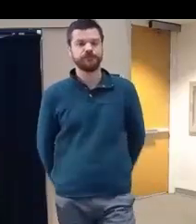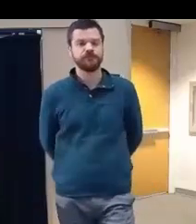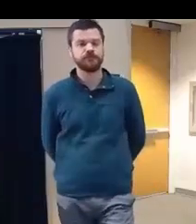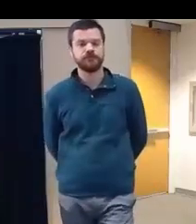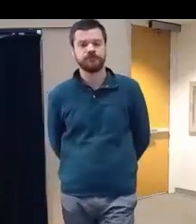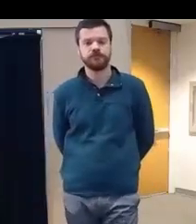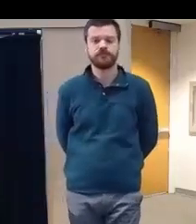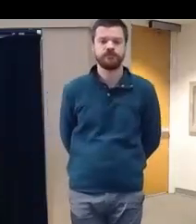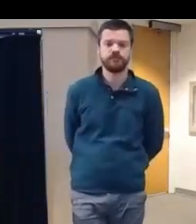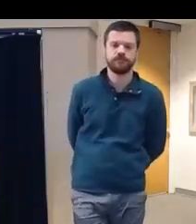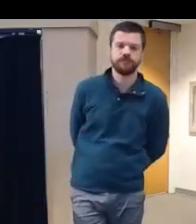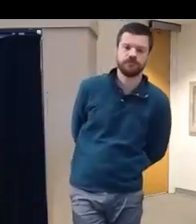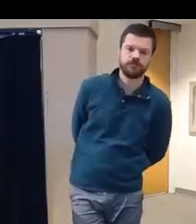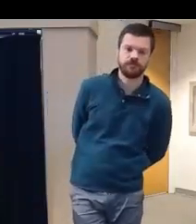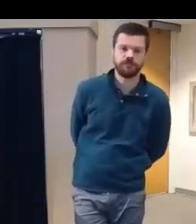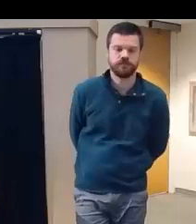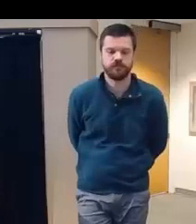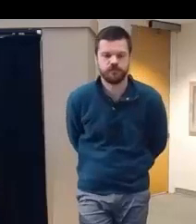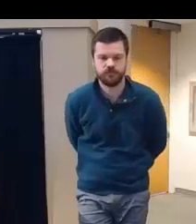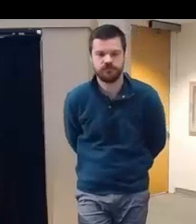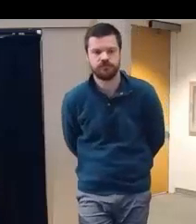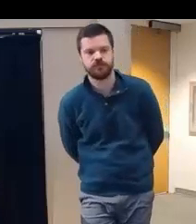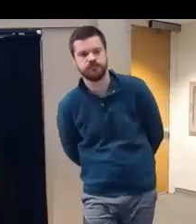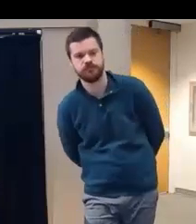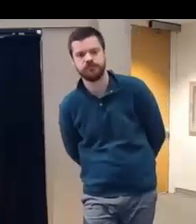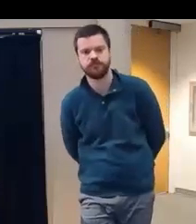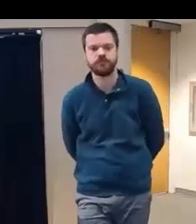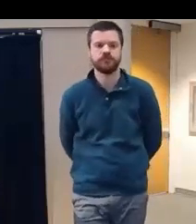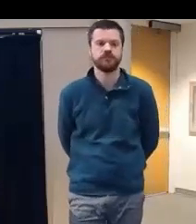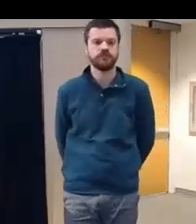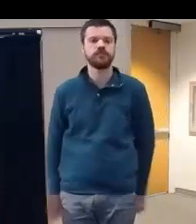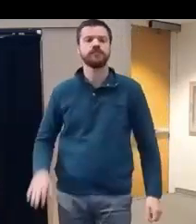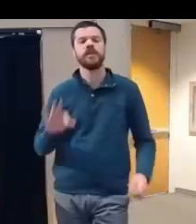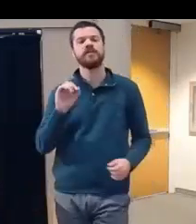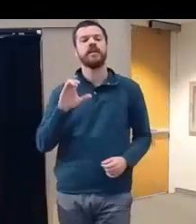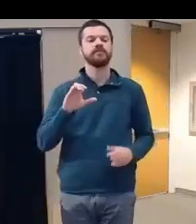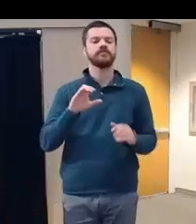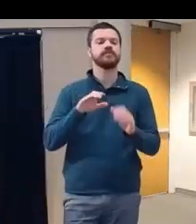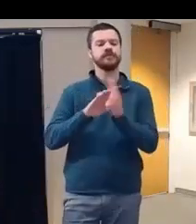so um if we could think about that challenge in terms of Faculty development faculty time lack of